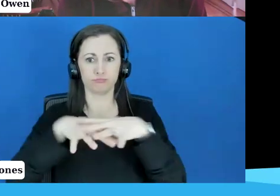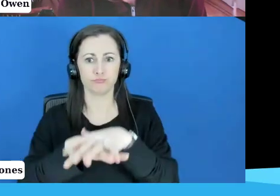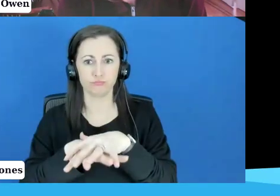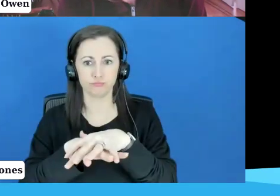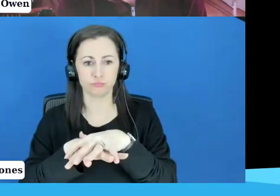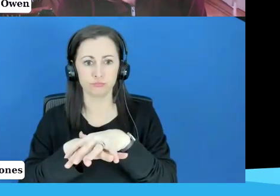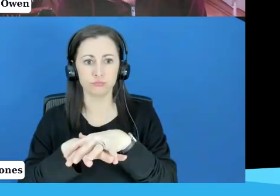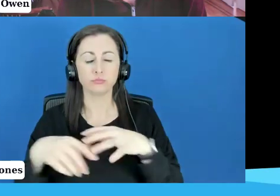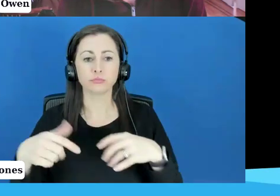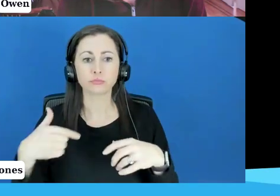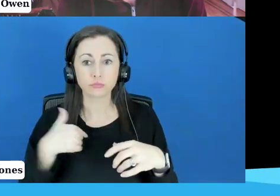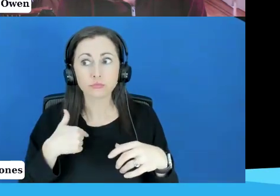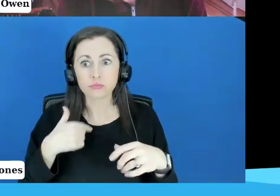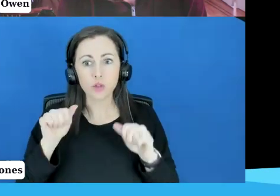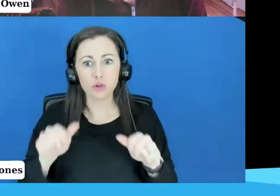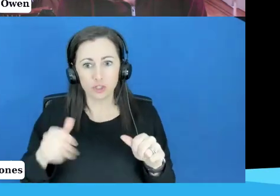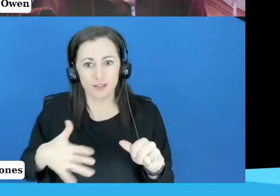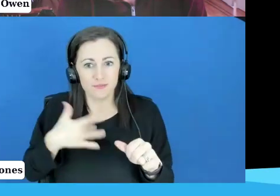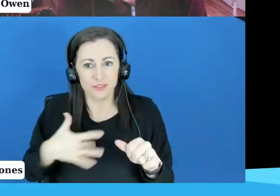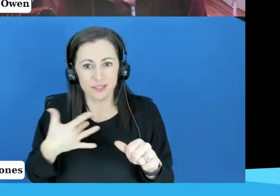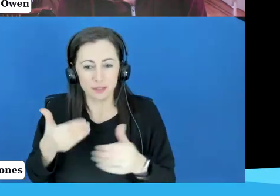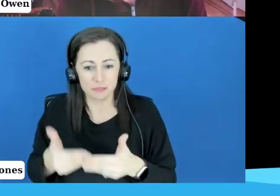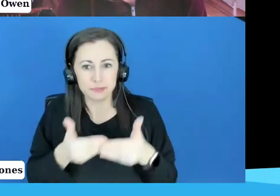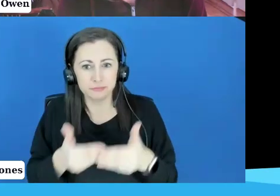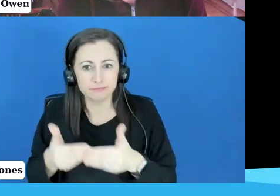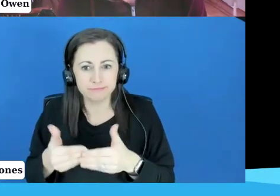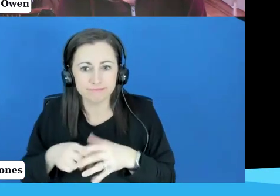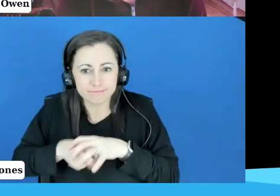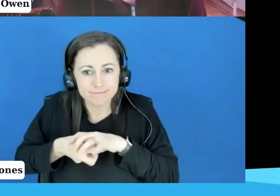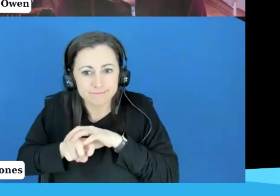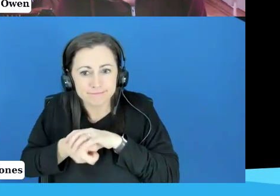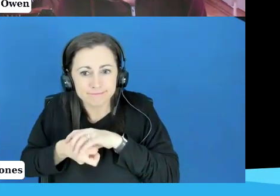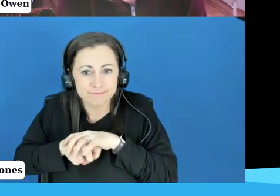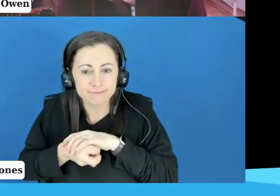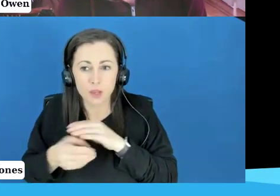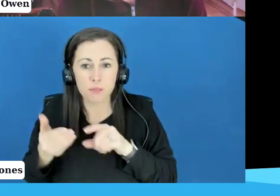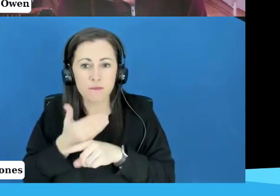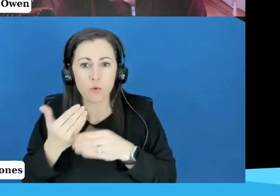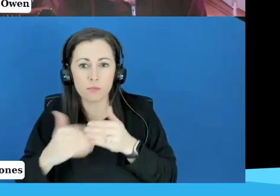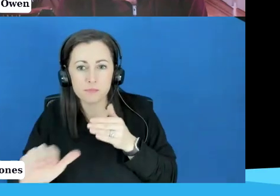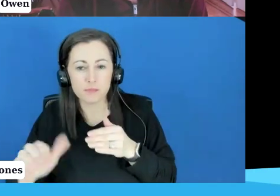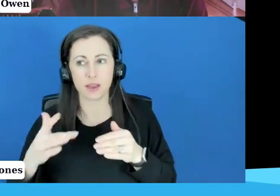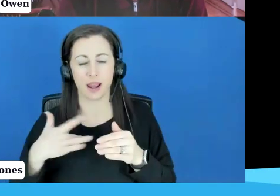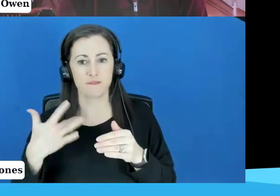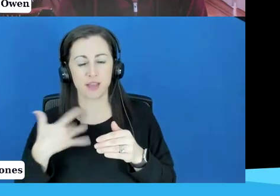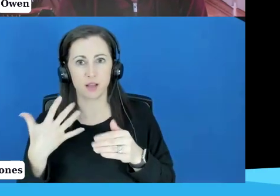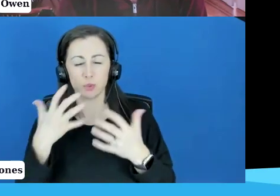and felt our baby's lively kicks and rolls the night before he was born, I felt awe at our stubborn, sturdy defiance.'